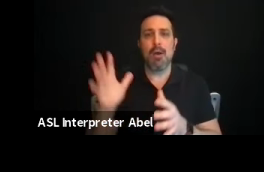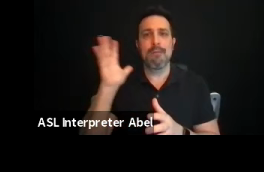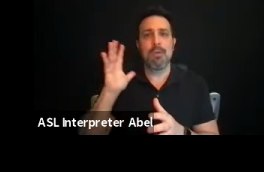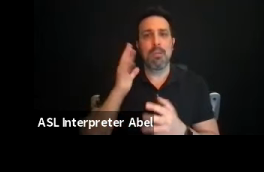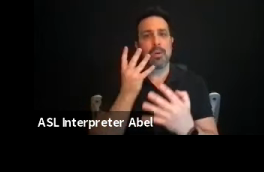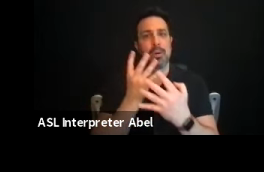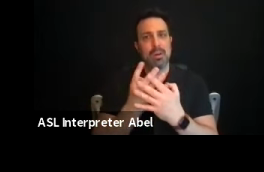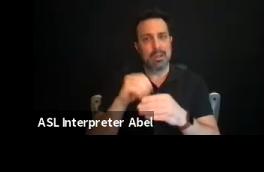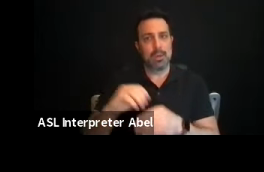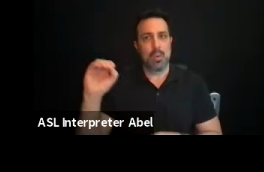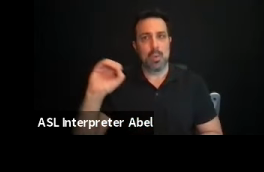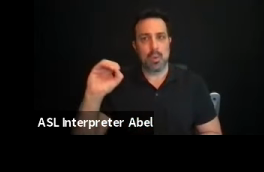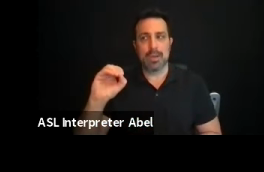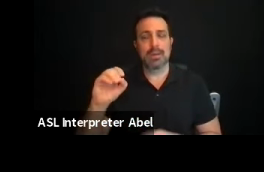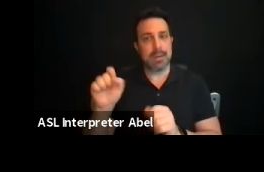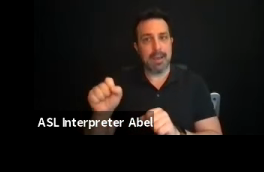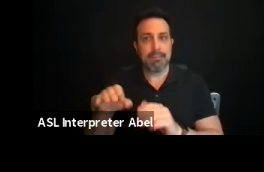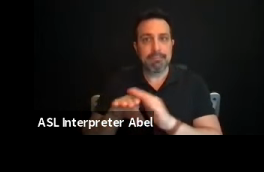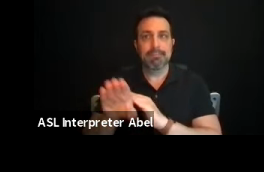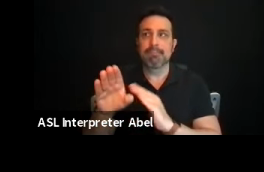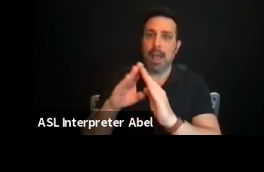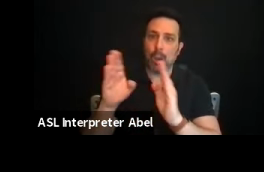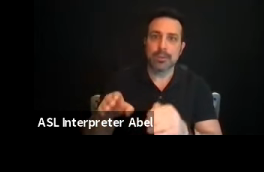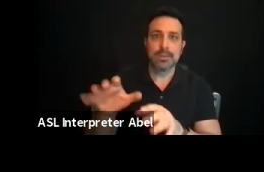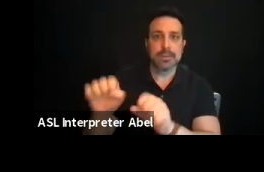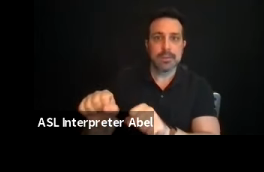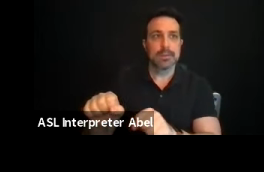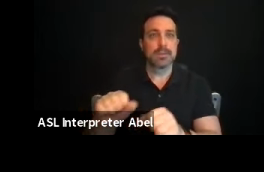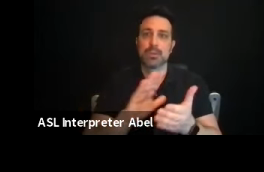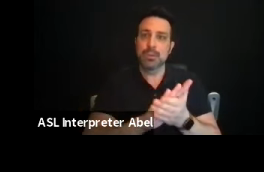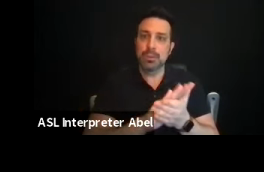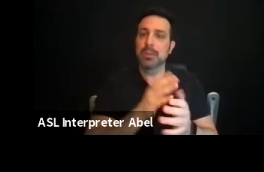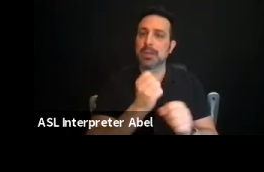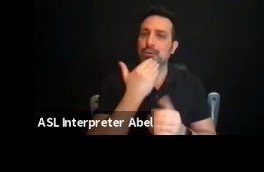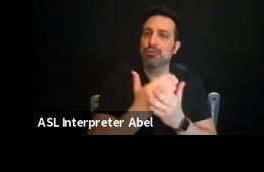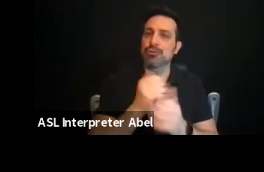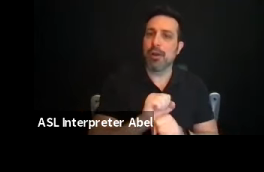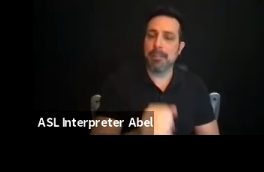from getting criminal convictions exponged from their records. This expongment